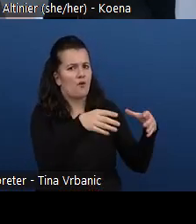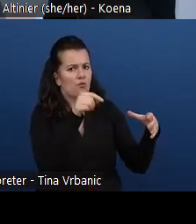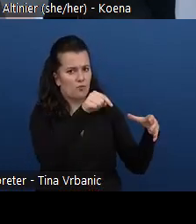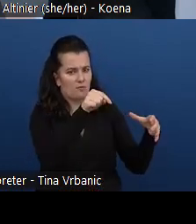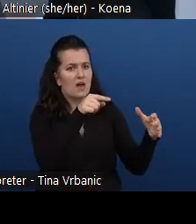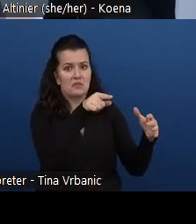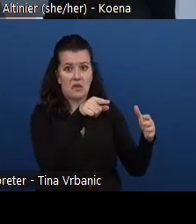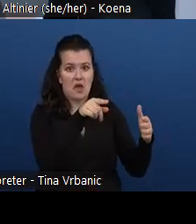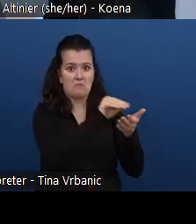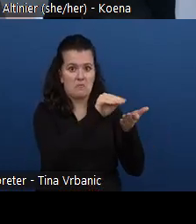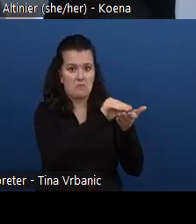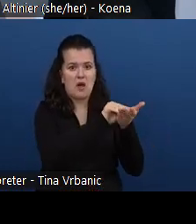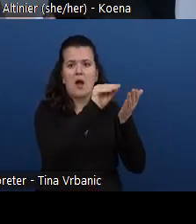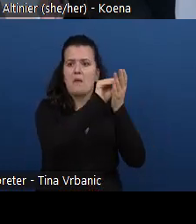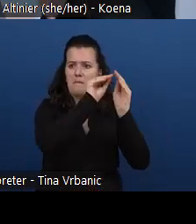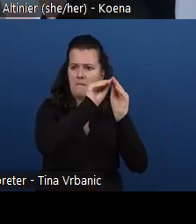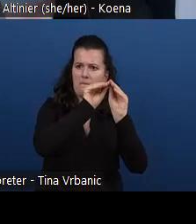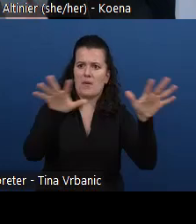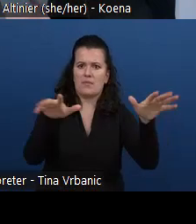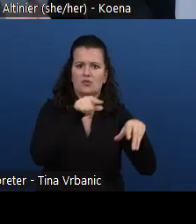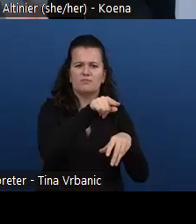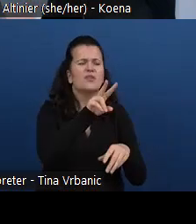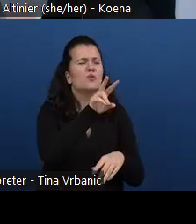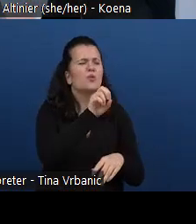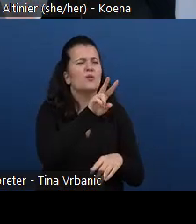It was a position paper.